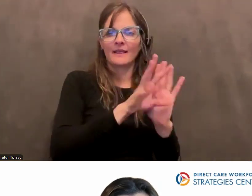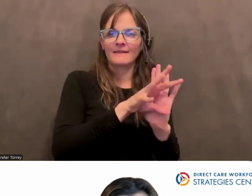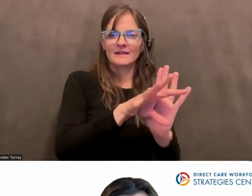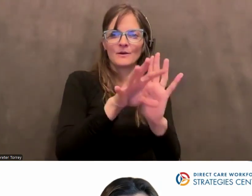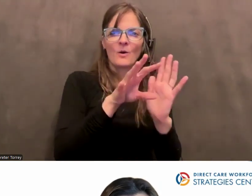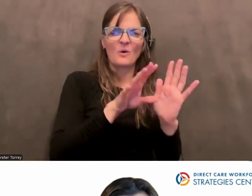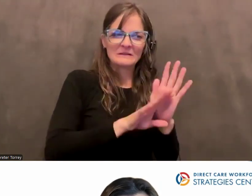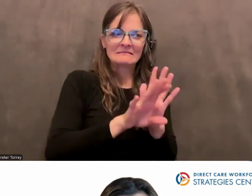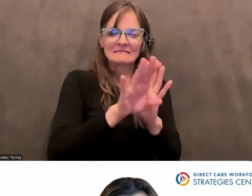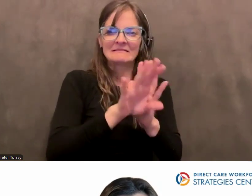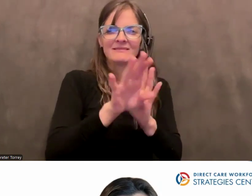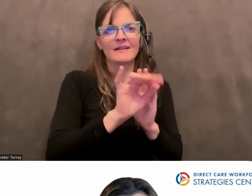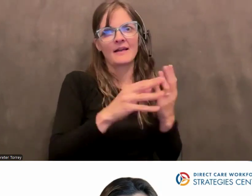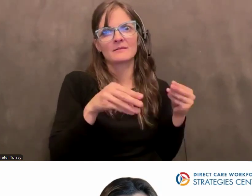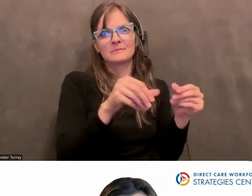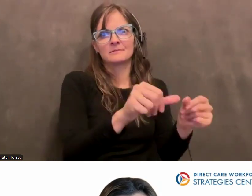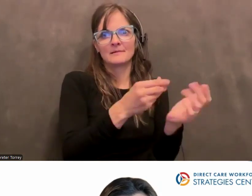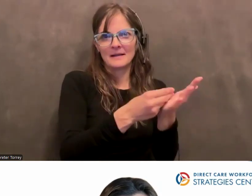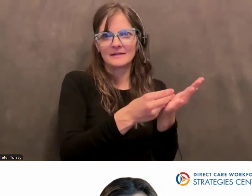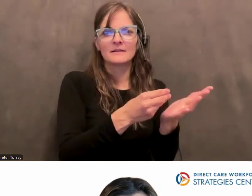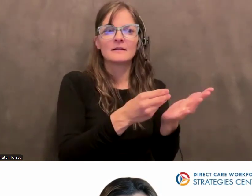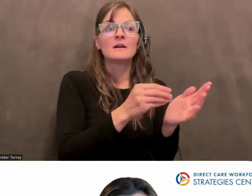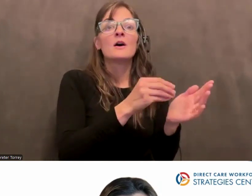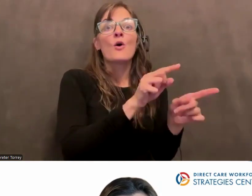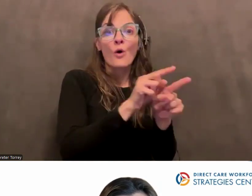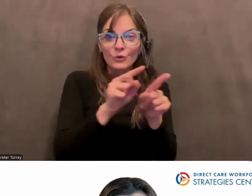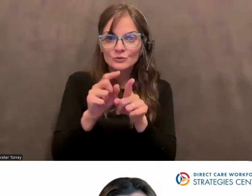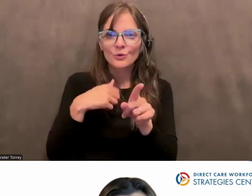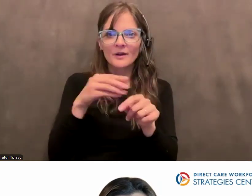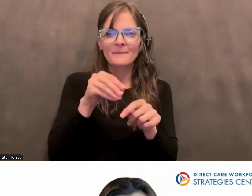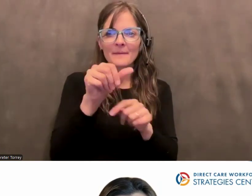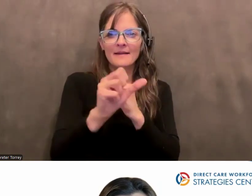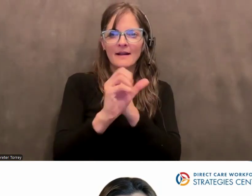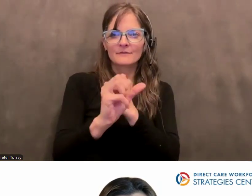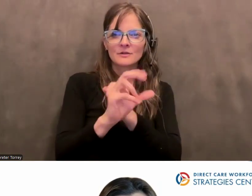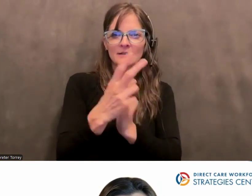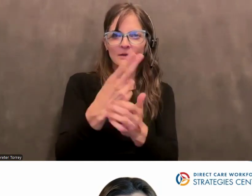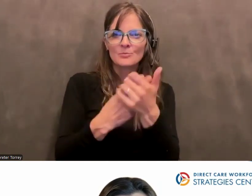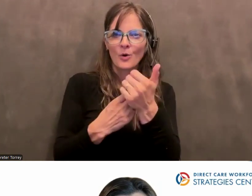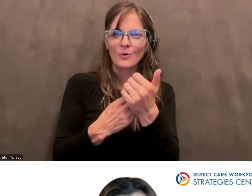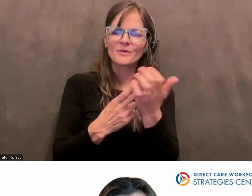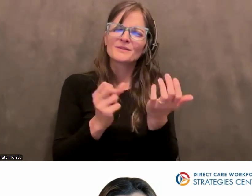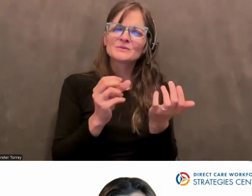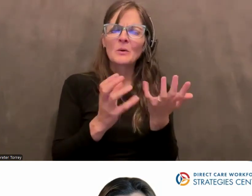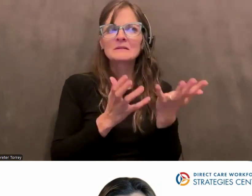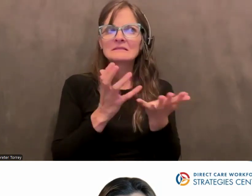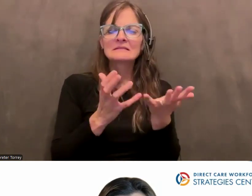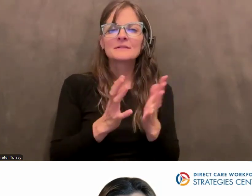and then you have the paid advertising. So, you know, I think we're going to be in a place as we're moving forward where